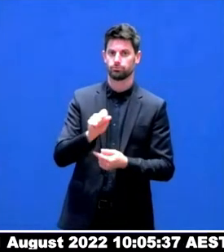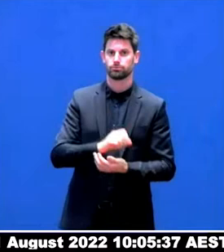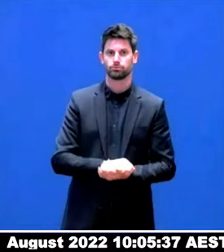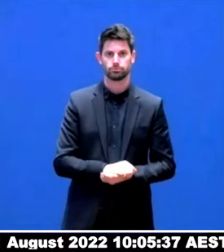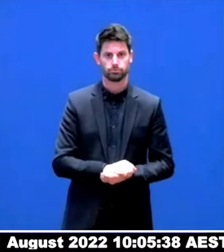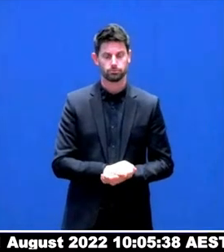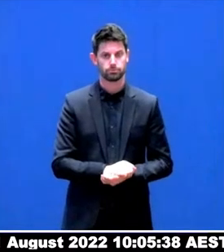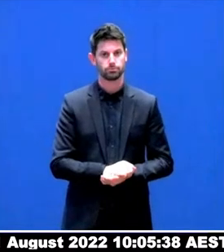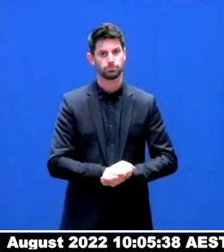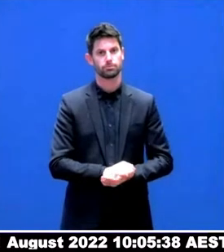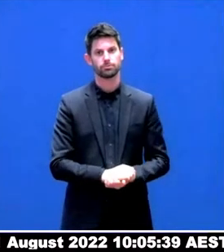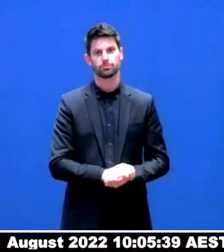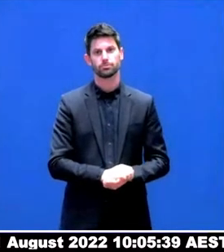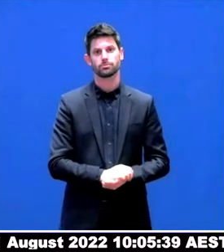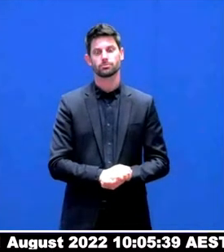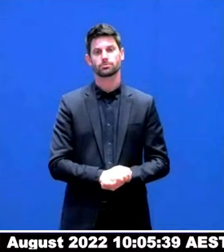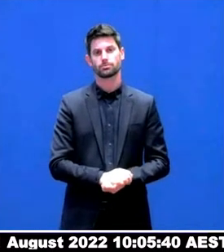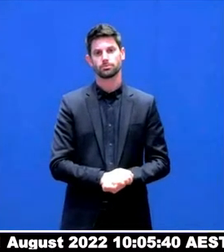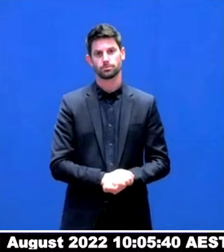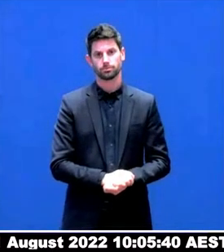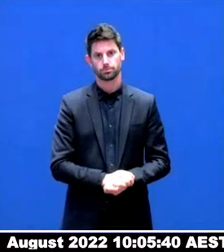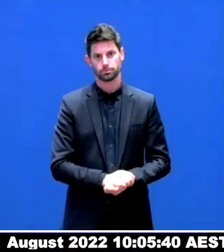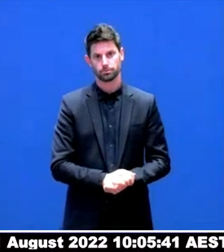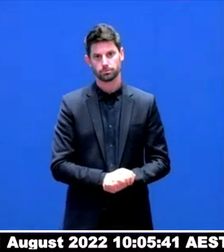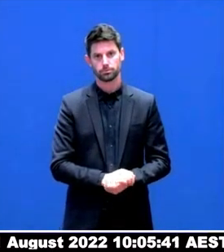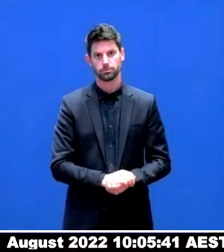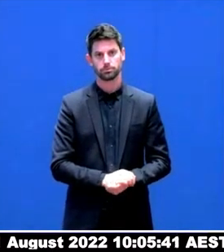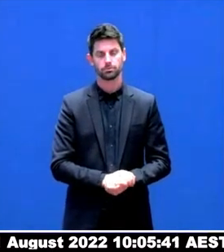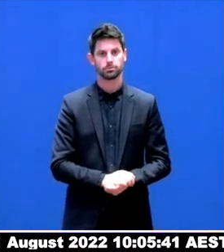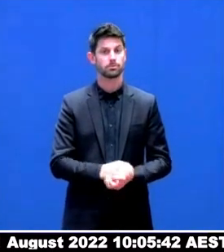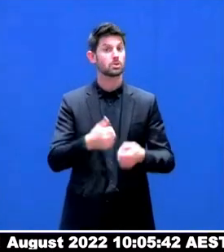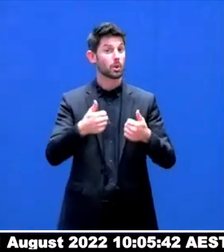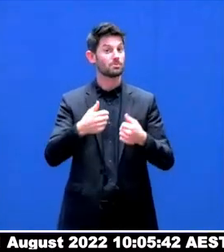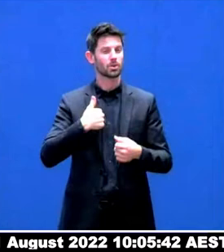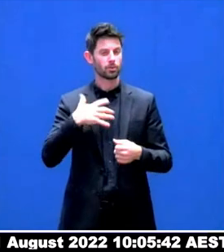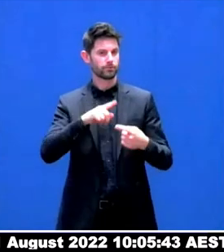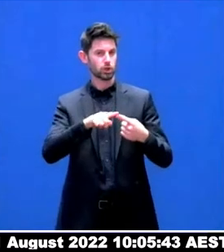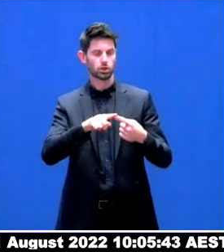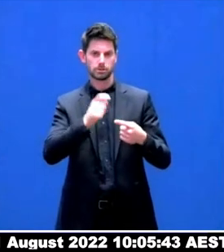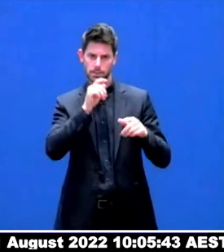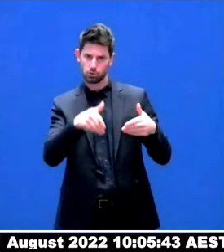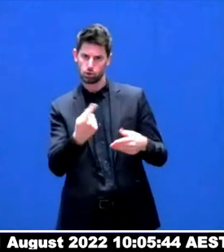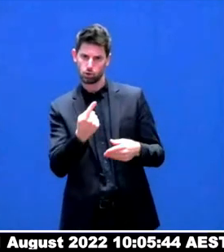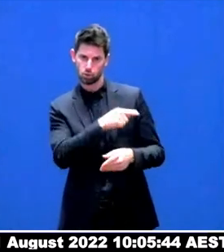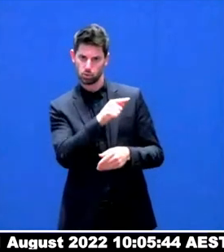Thank you. Can I first deal with some introductions. Ms Mitchell welcome back to the Royal Commission.